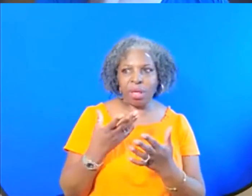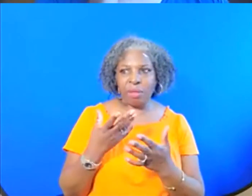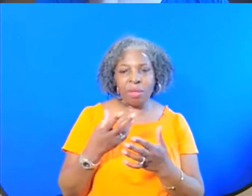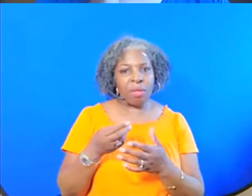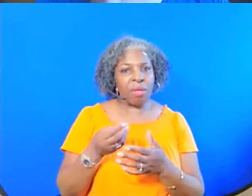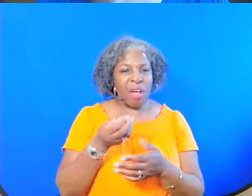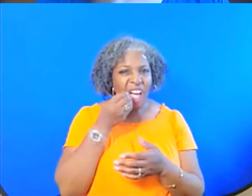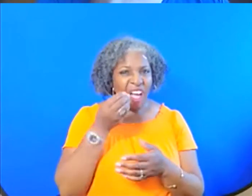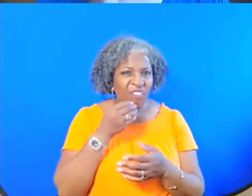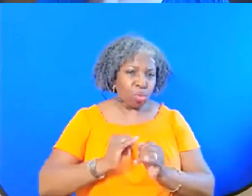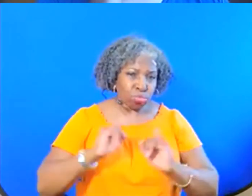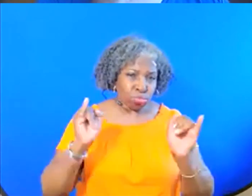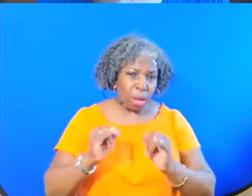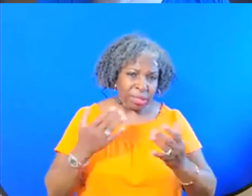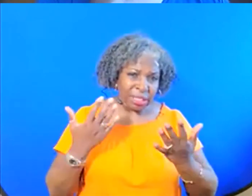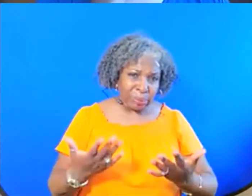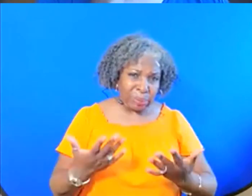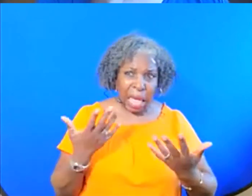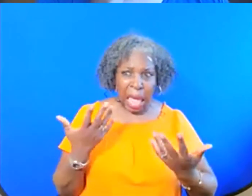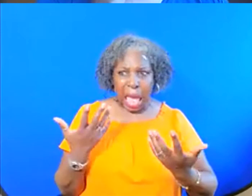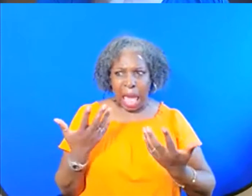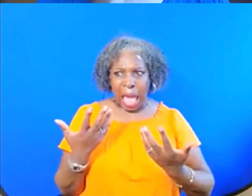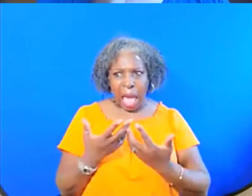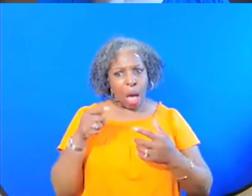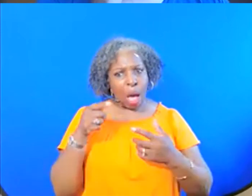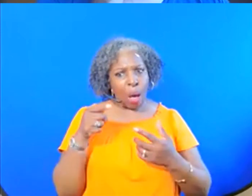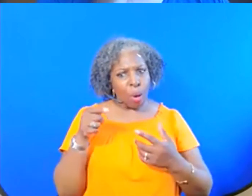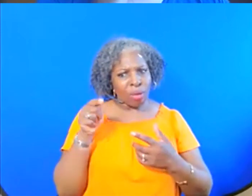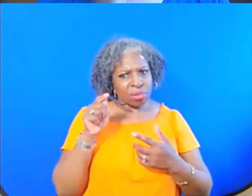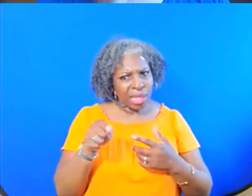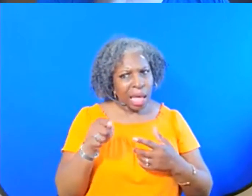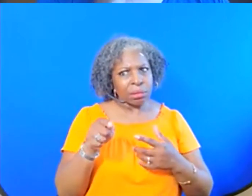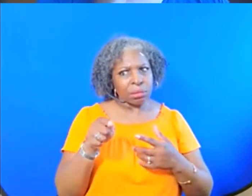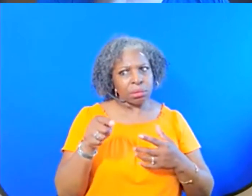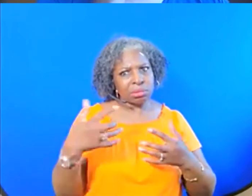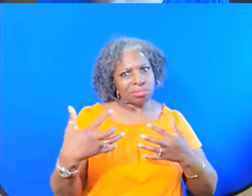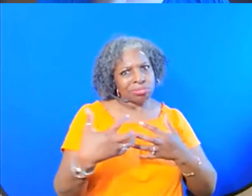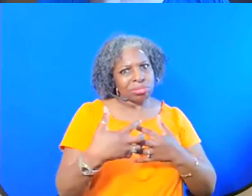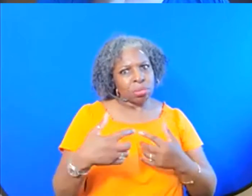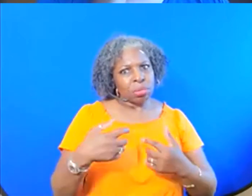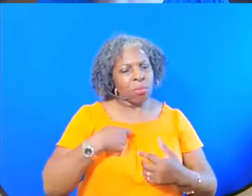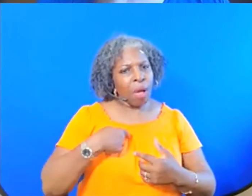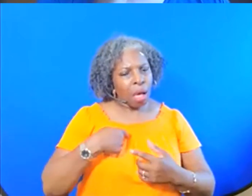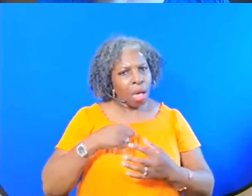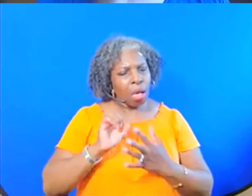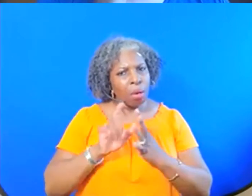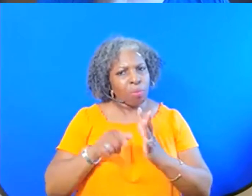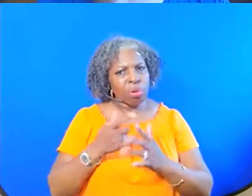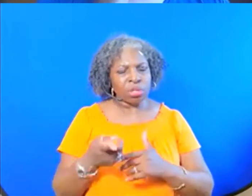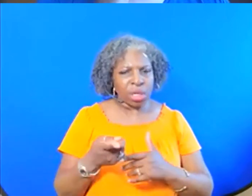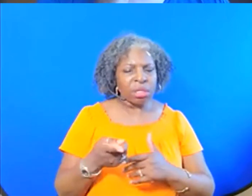that fit within a local context? Because it's kind of, I think the learnings that I've had, from working on these projects for over